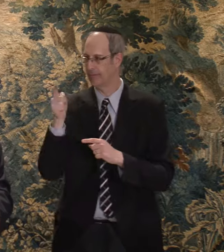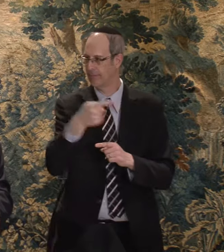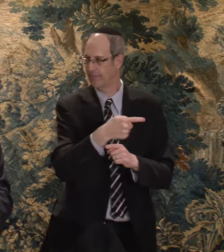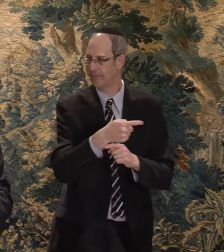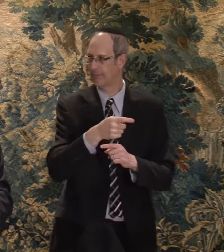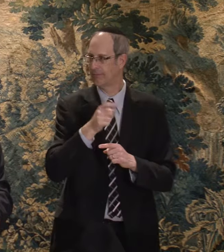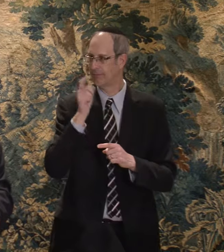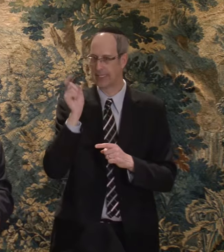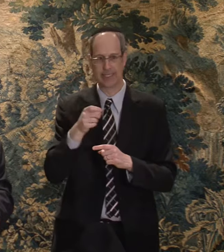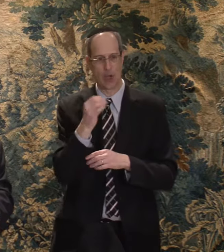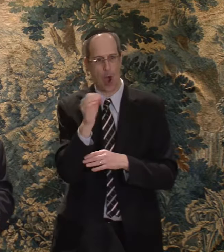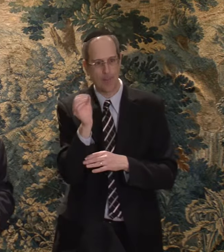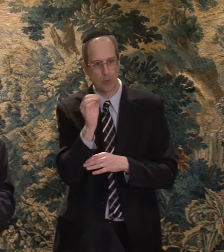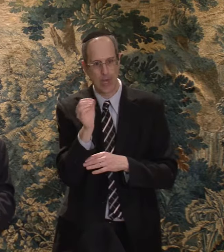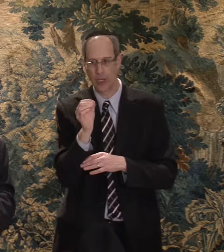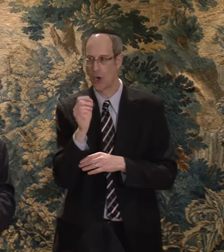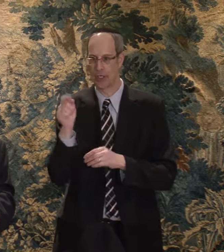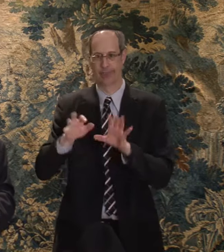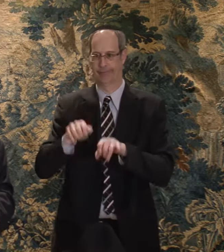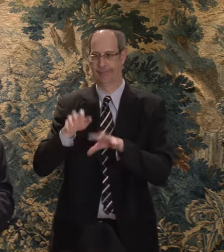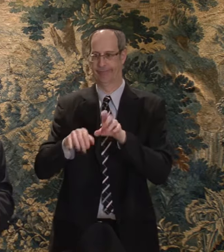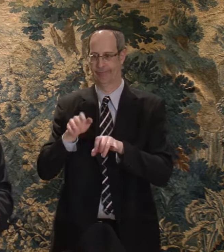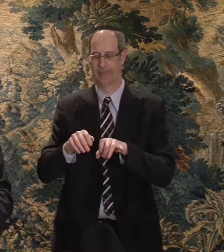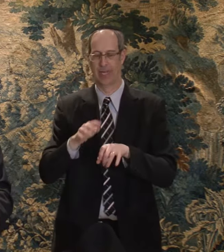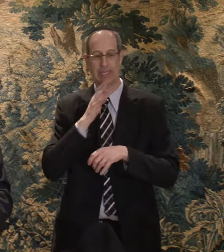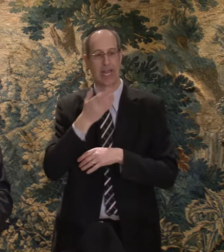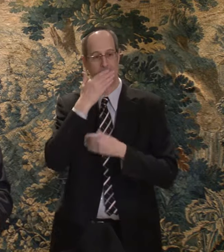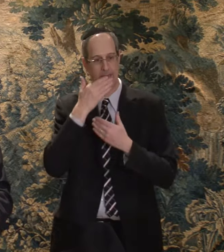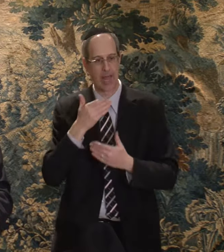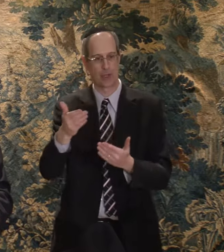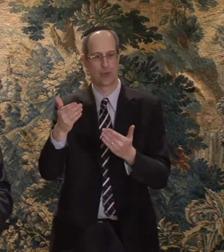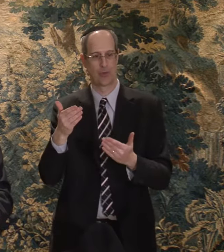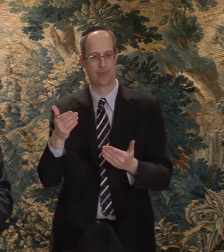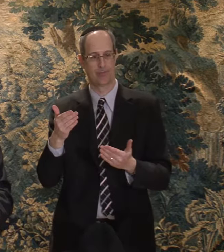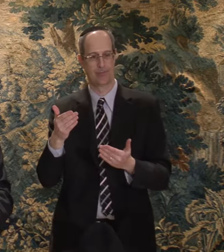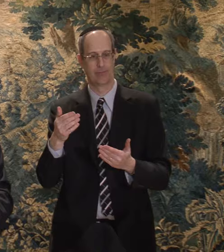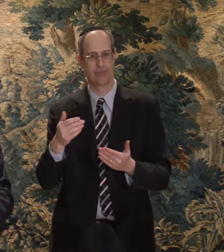typing is she's telling you the words why don't you say thank you is there any